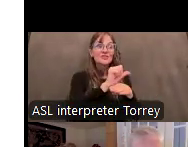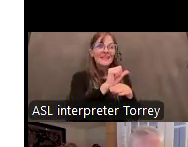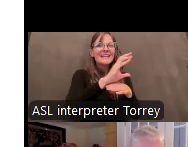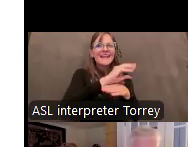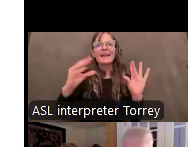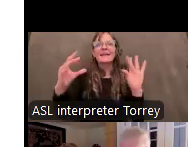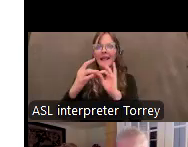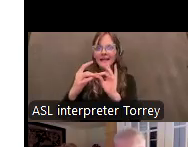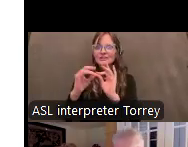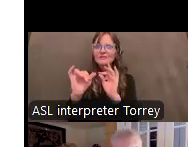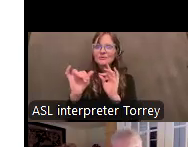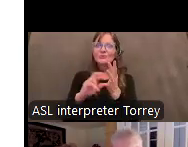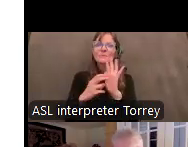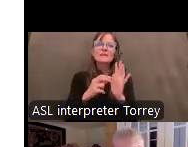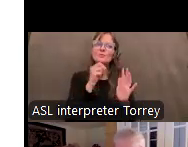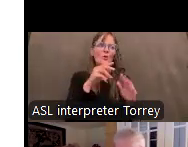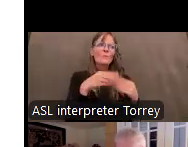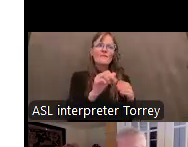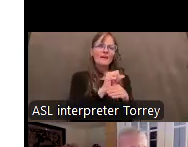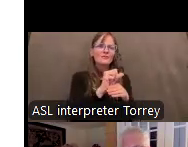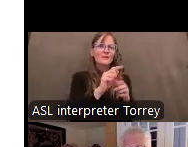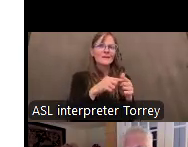to give accessibility. And as Hans mentioned earlier,